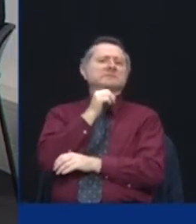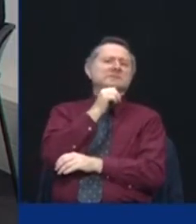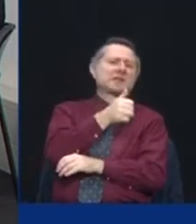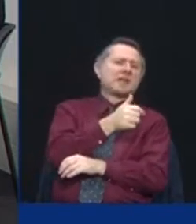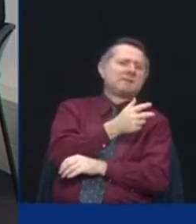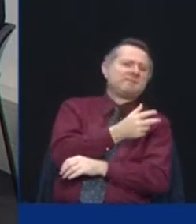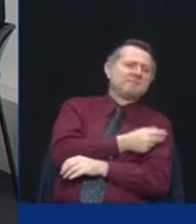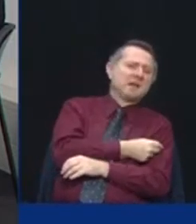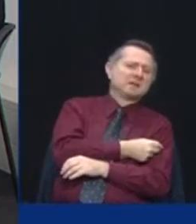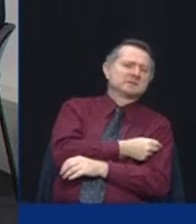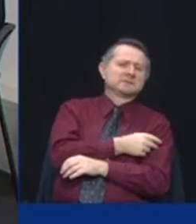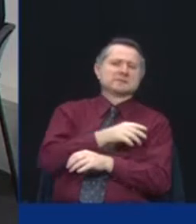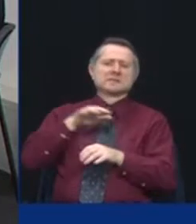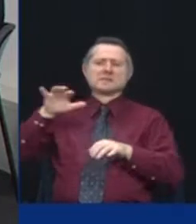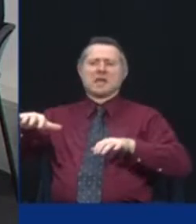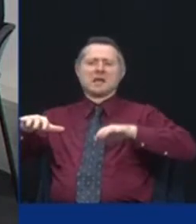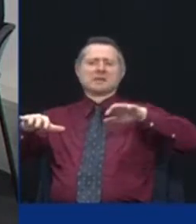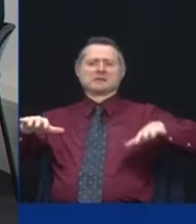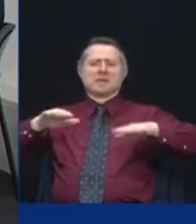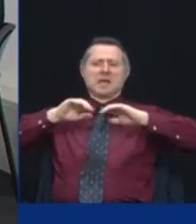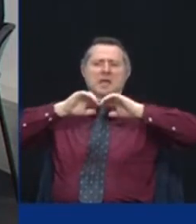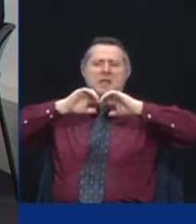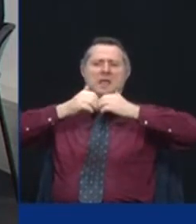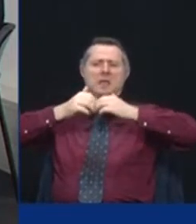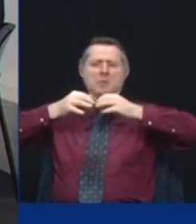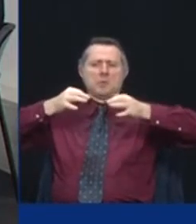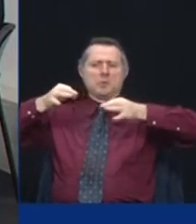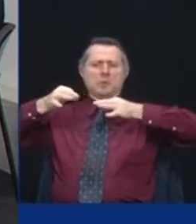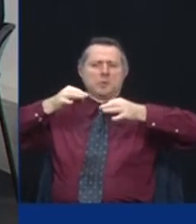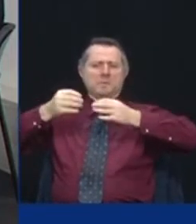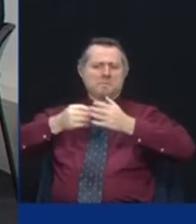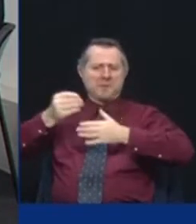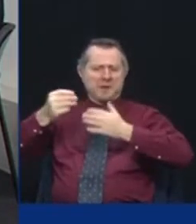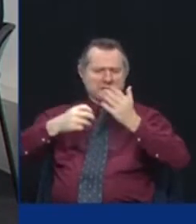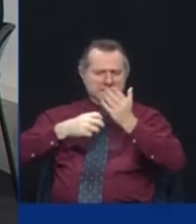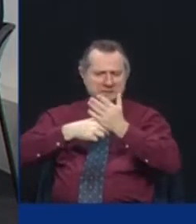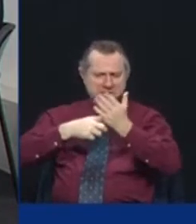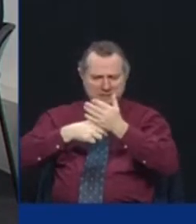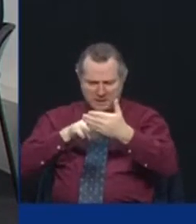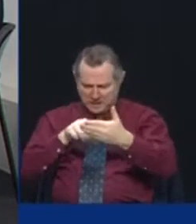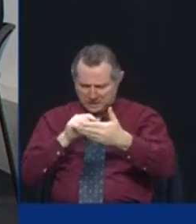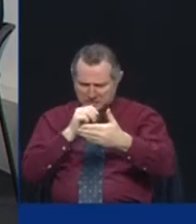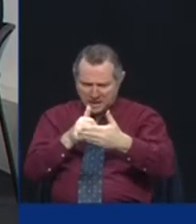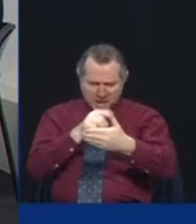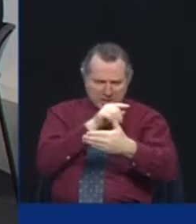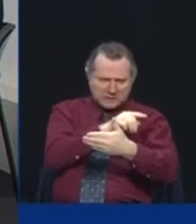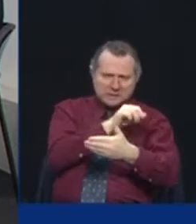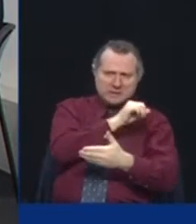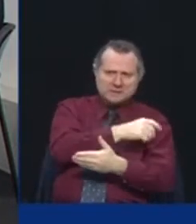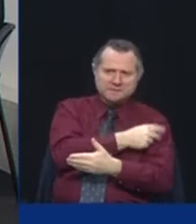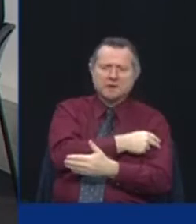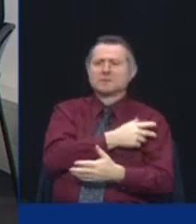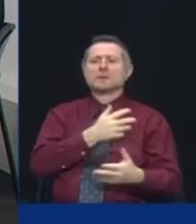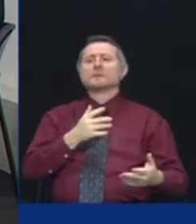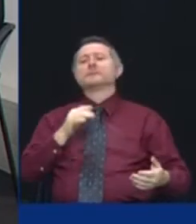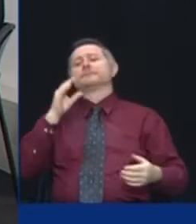SIX FEET. VACCINATED SECTIONS OR WILL IT BE BASED ON TICKET BUYERS? HOW WILL THAT WORK?